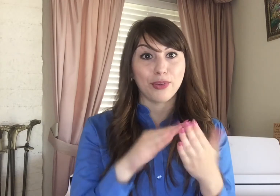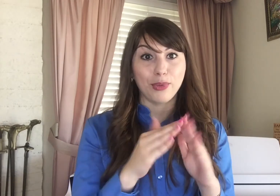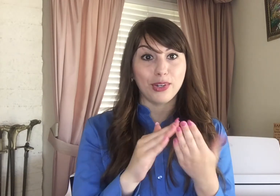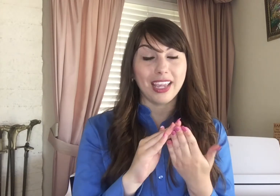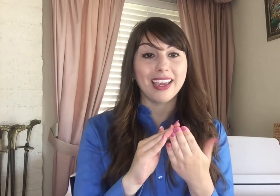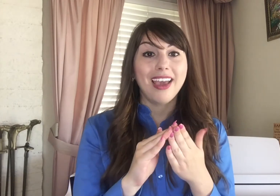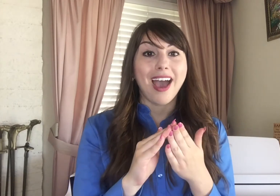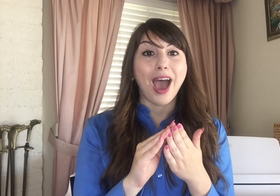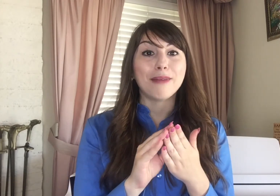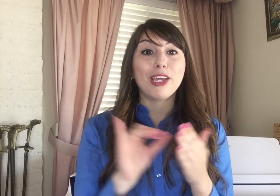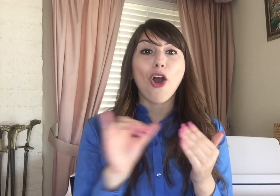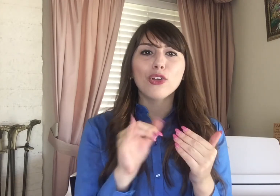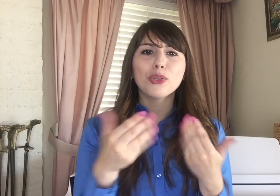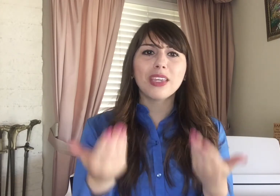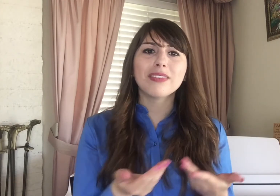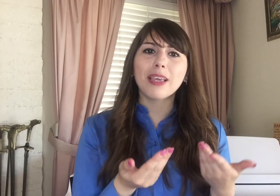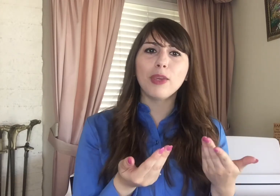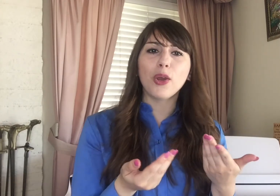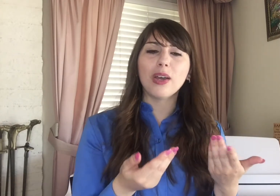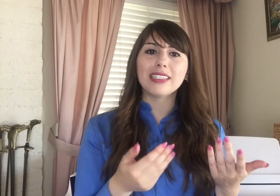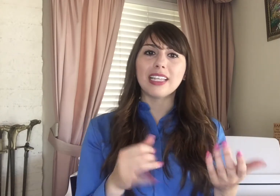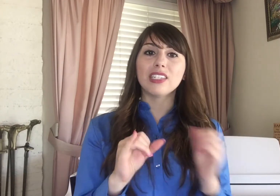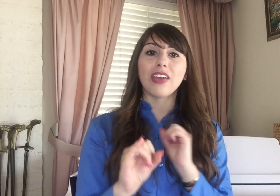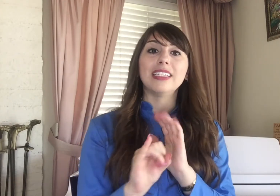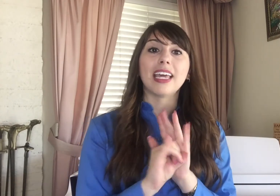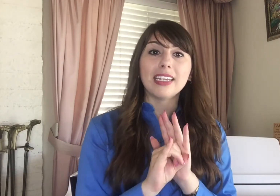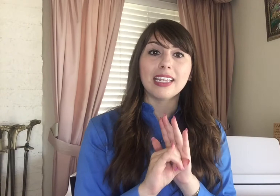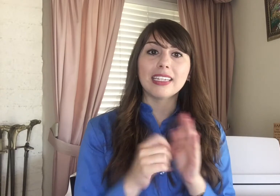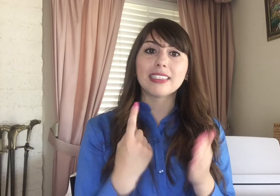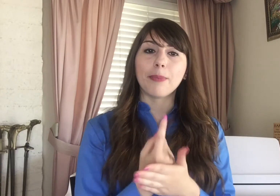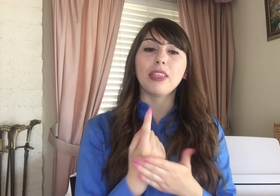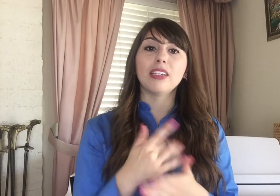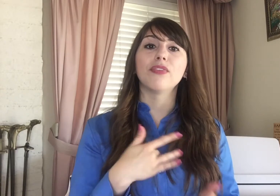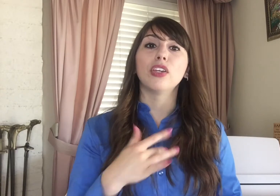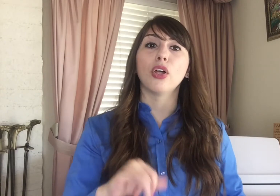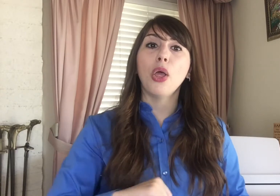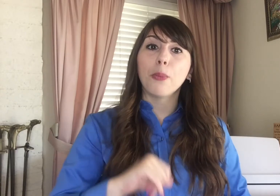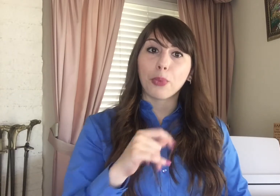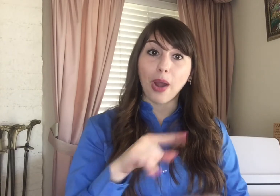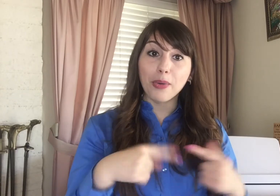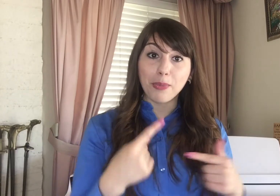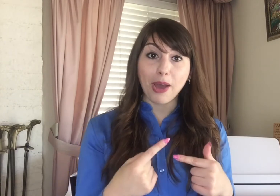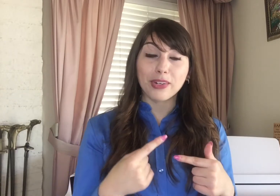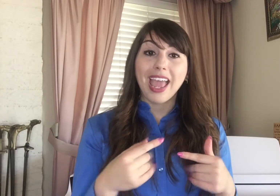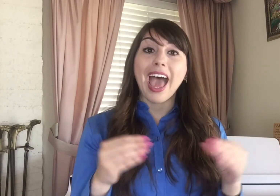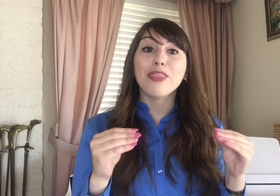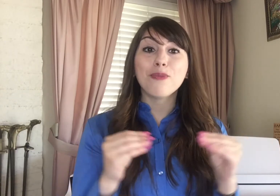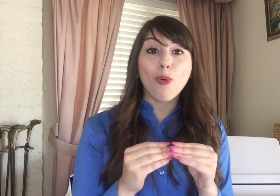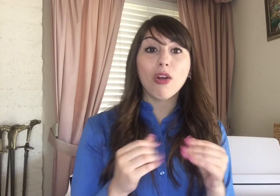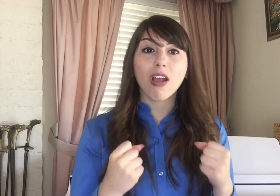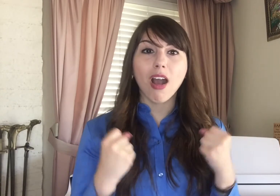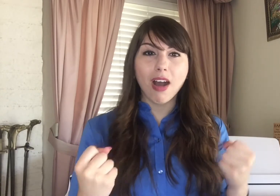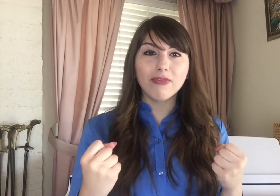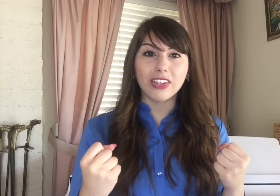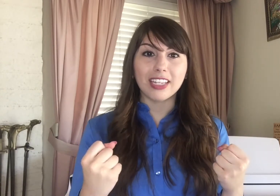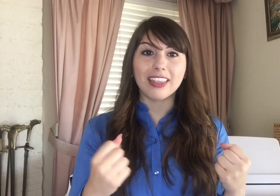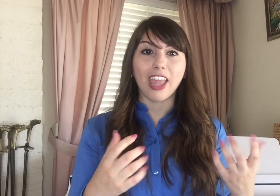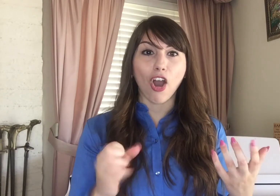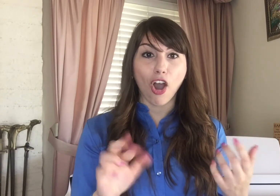community. It also gives them, you know, a sense of identity. Something to feel proud about. And the more confident they are in